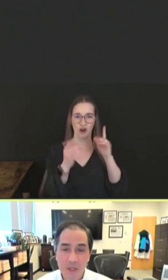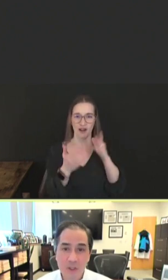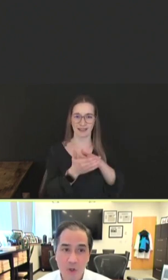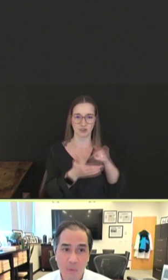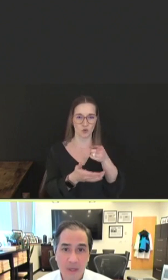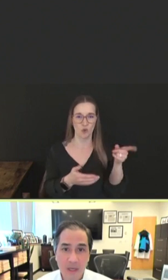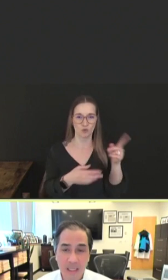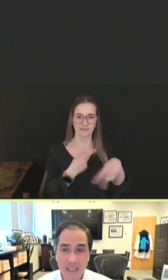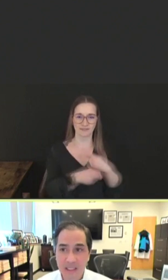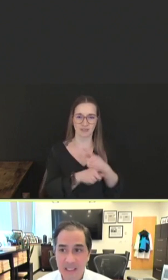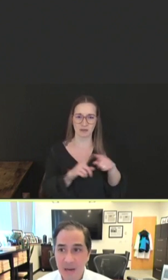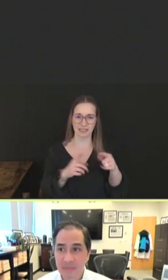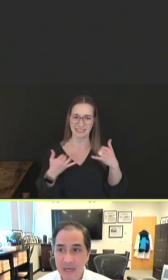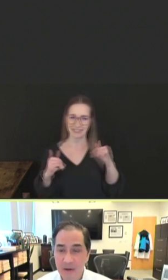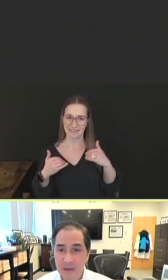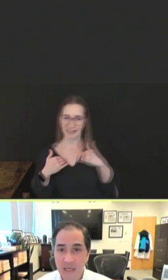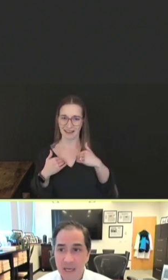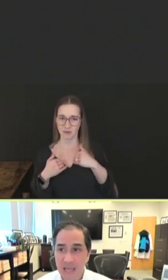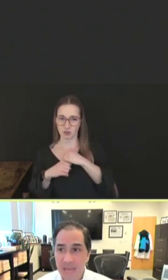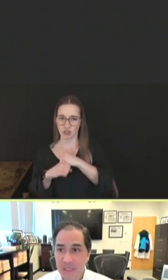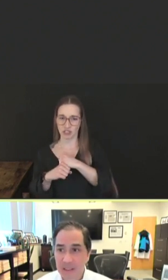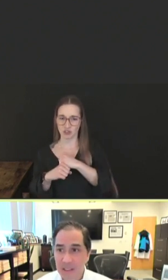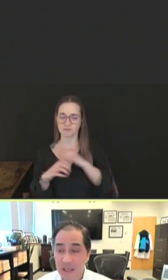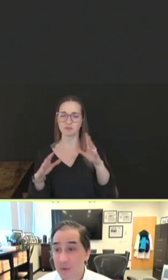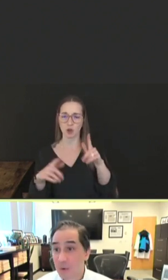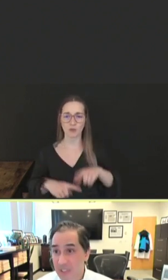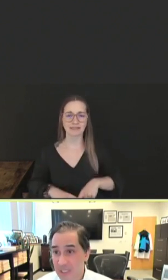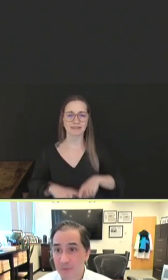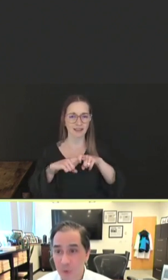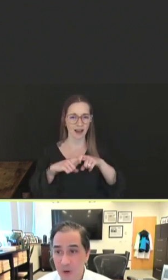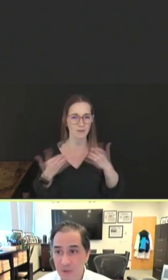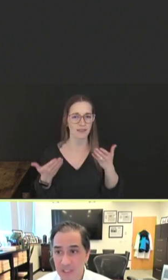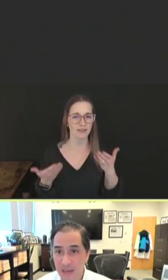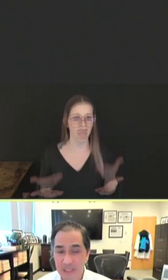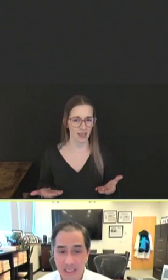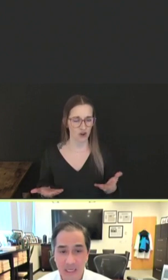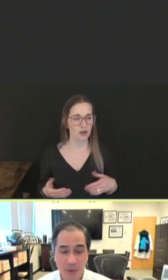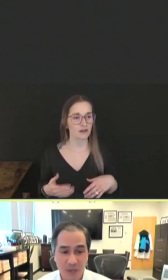So I'd like to stop there. Happy -- if there is time for questions, happy to take any questions.